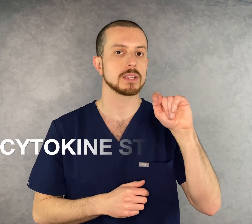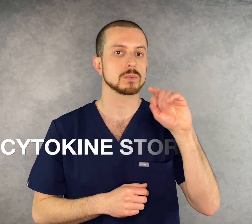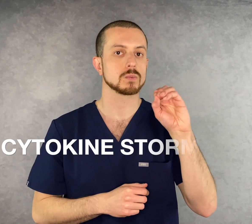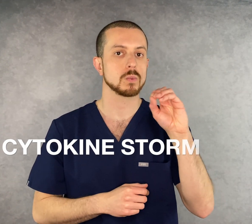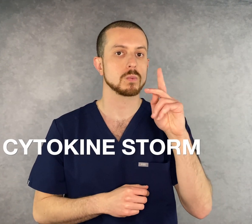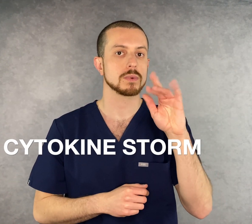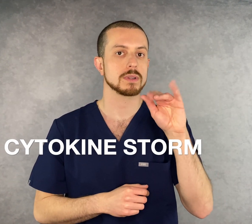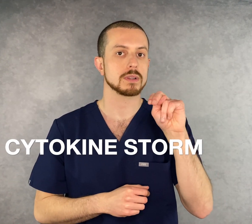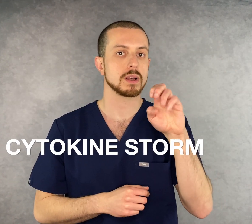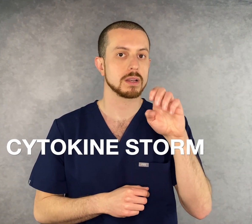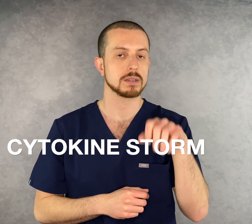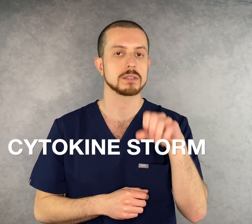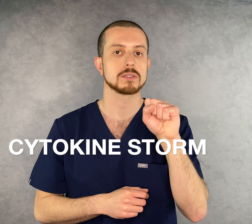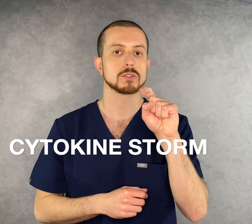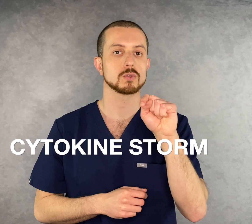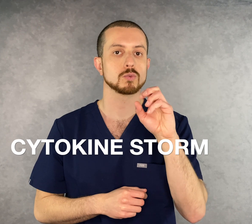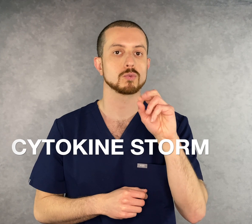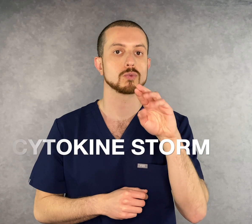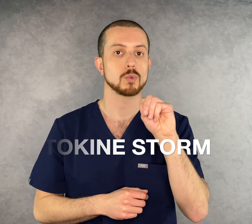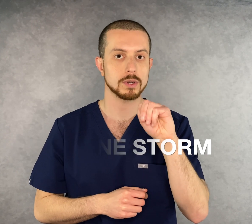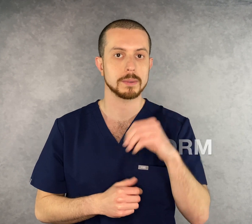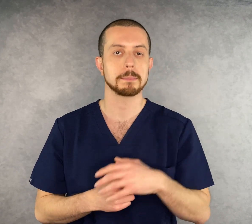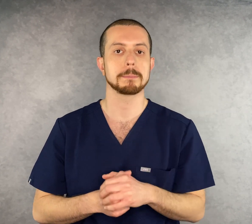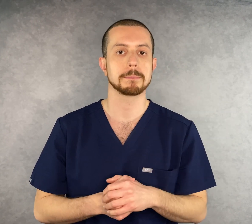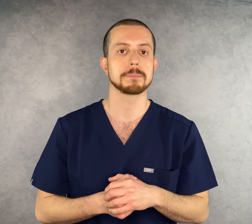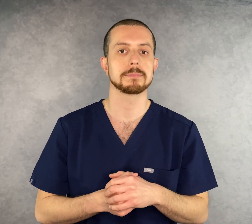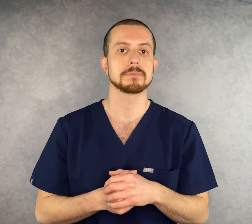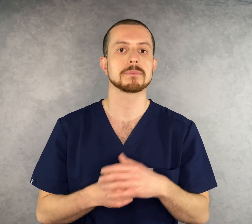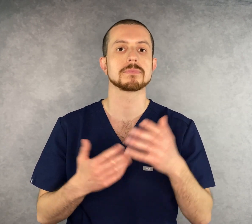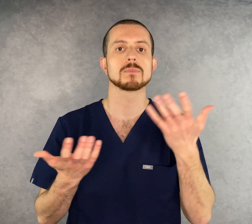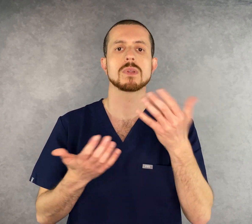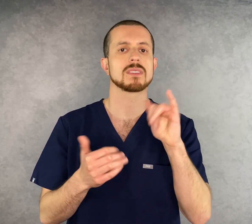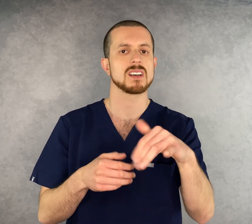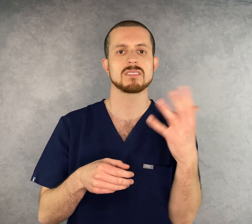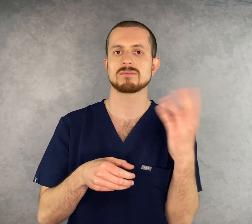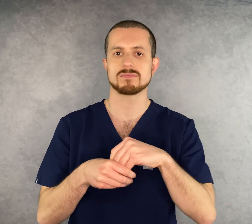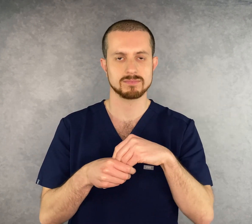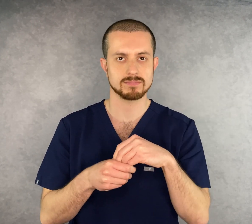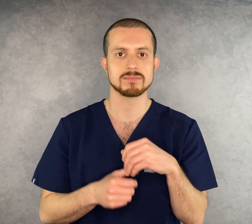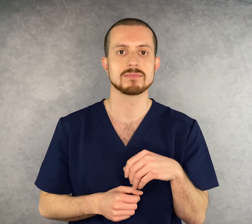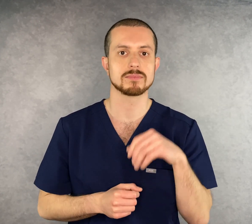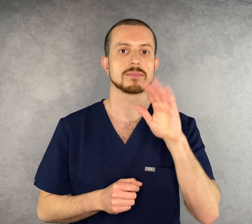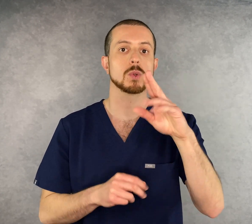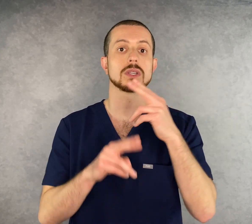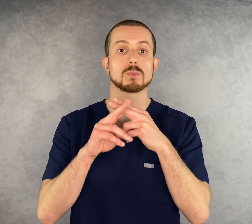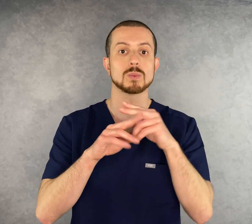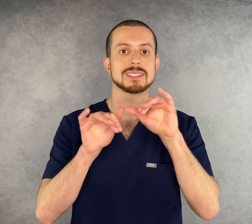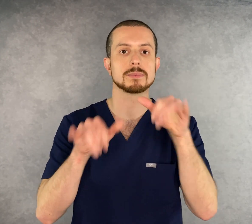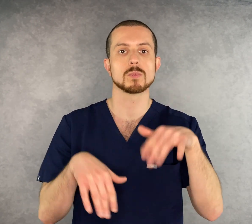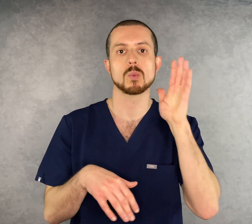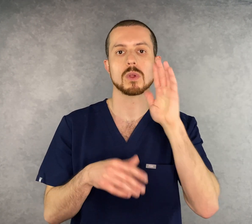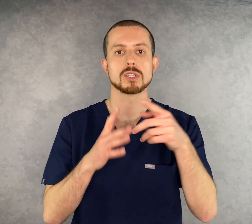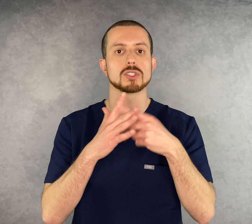a "cytokine storm." What's that? What does it entail? Your immune system will